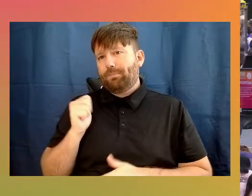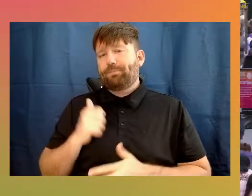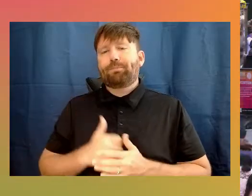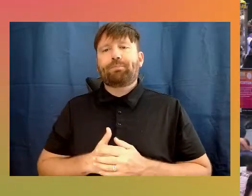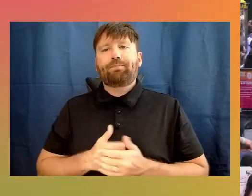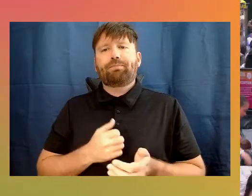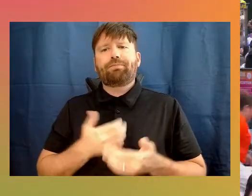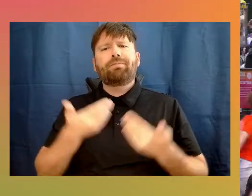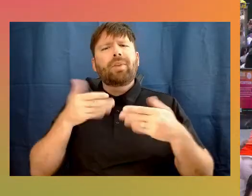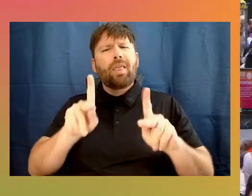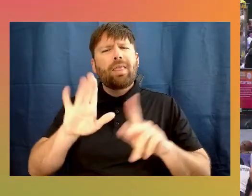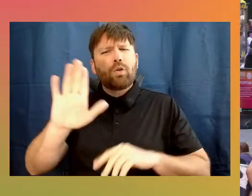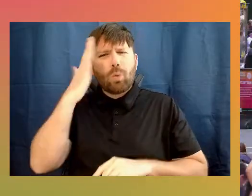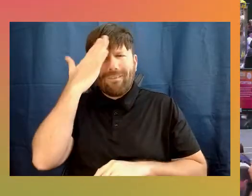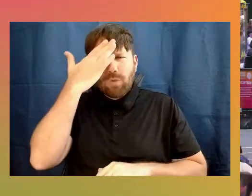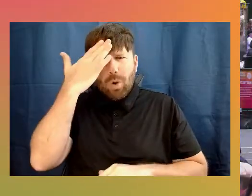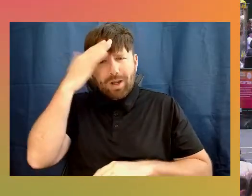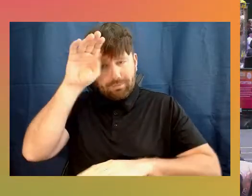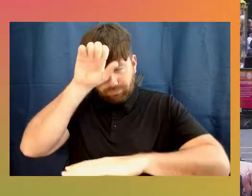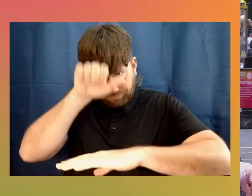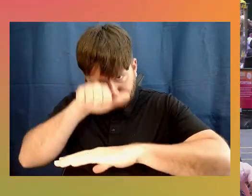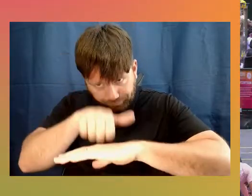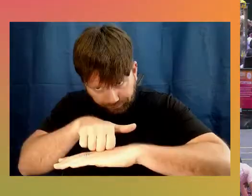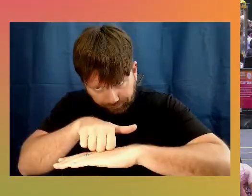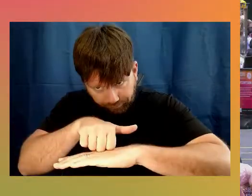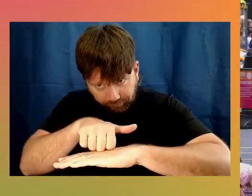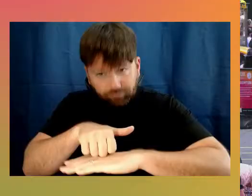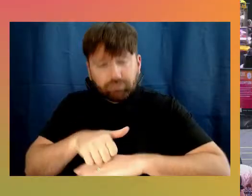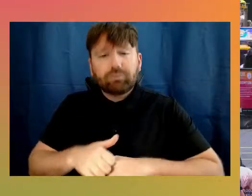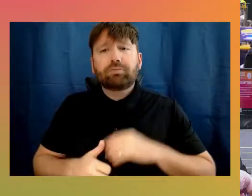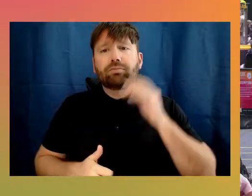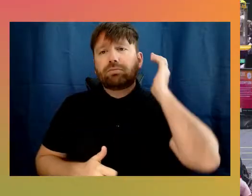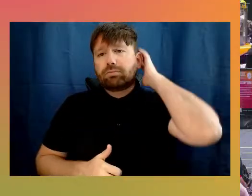SINK THE HIPS BACK ON THE HEELS.